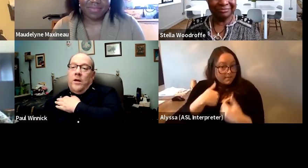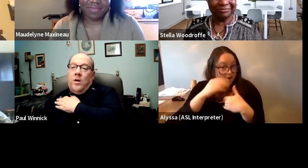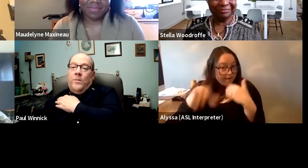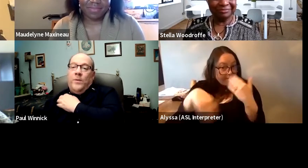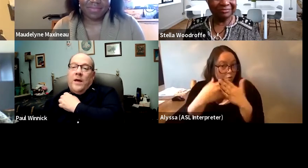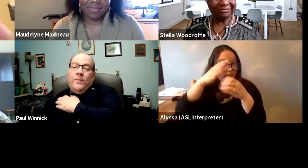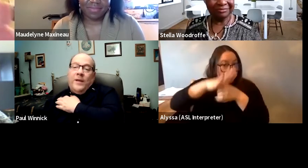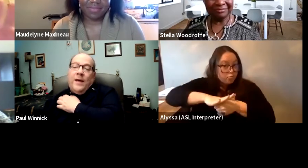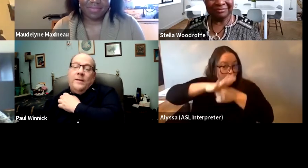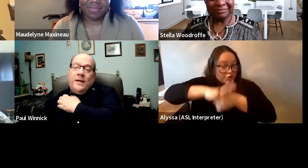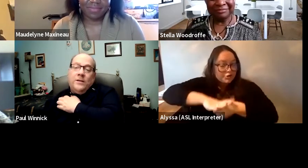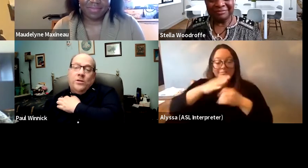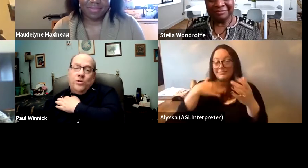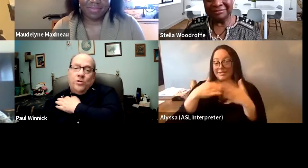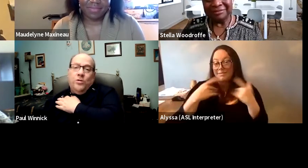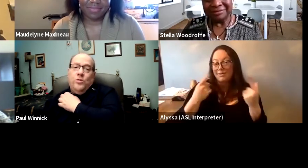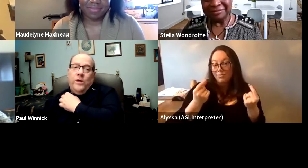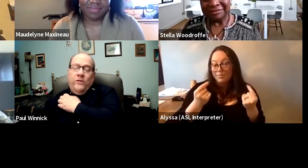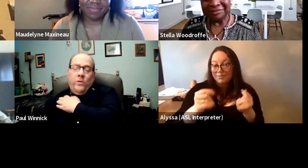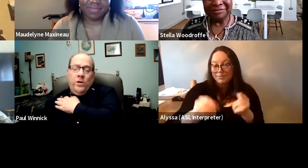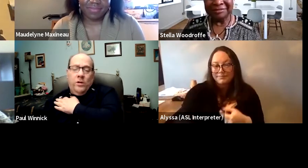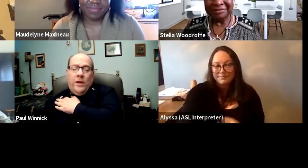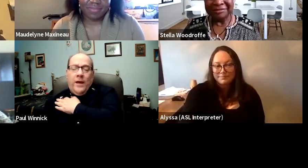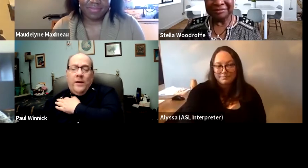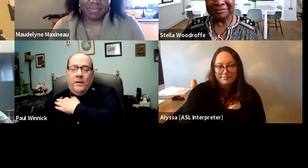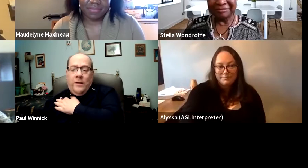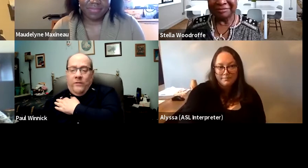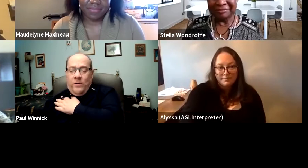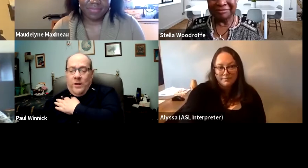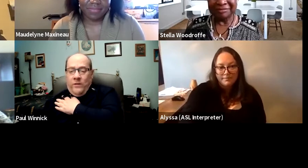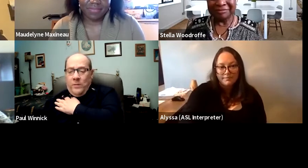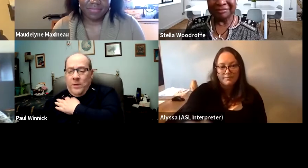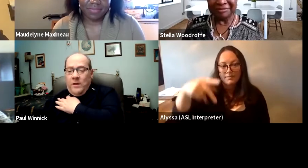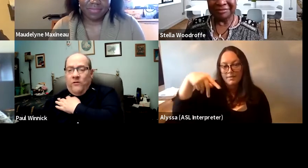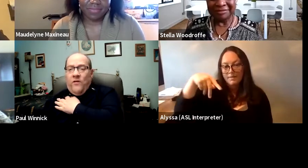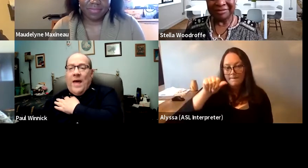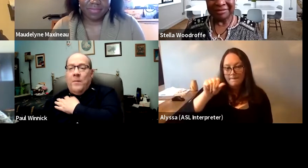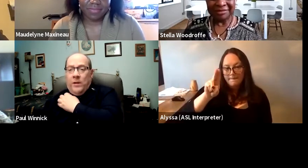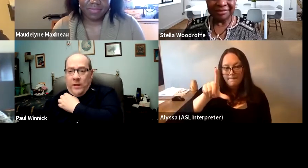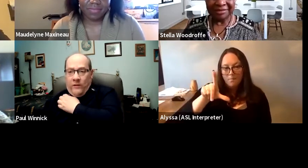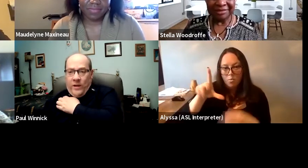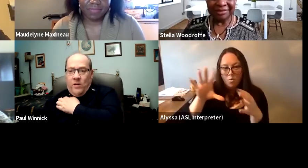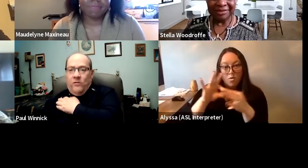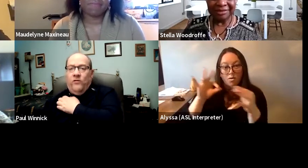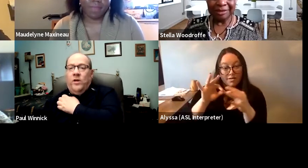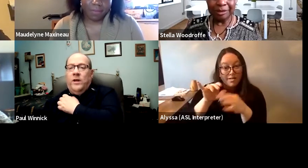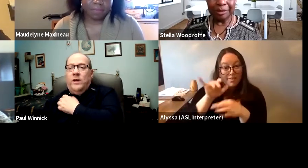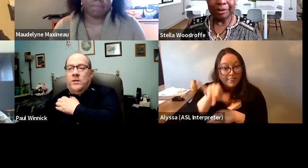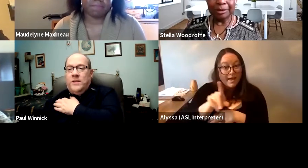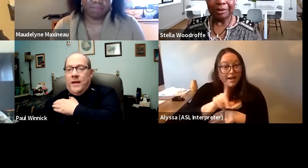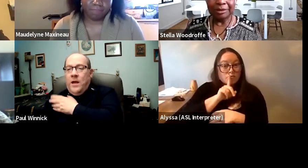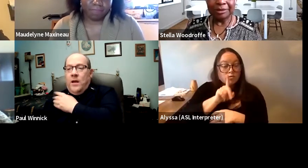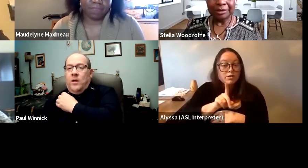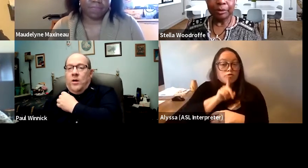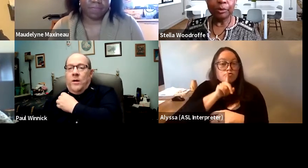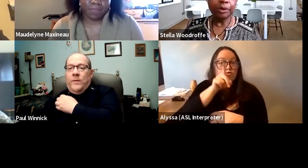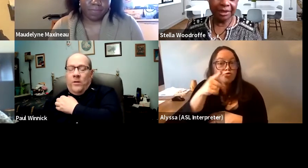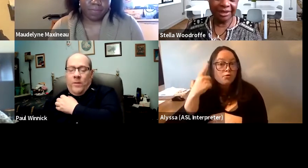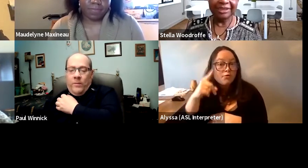no, but that, but that's true, even when you look at it, even immediate family if they don't fully understand, you know, I mean, I remember,